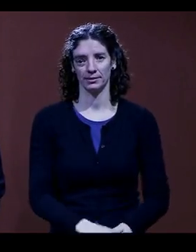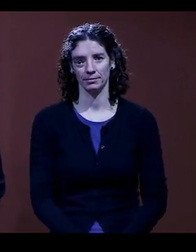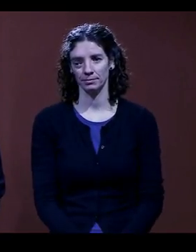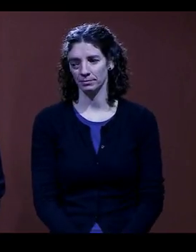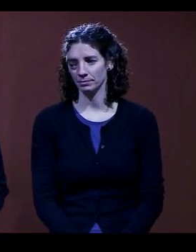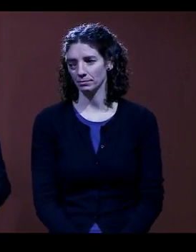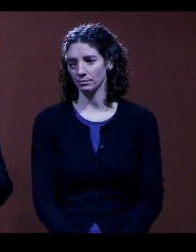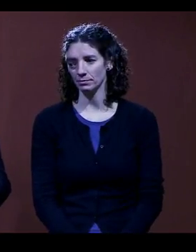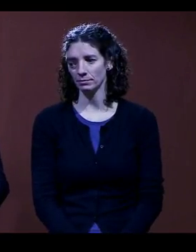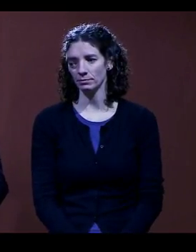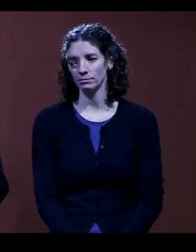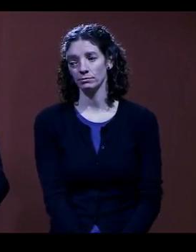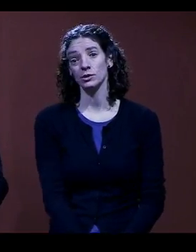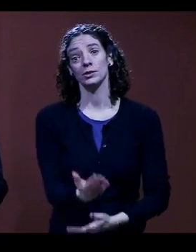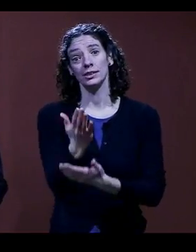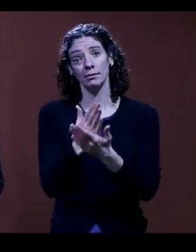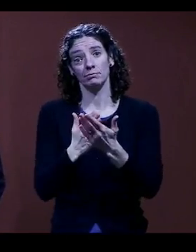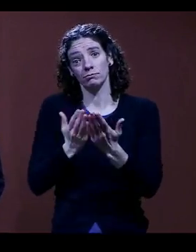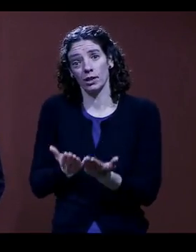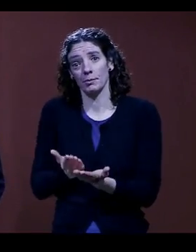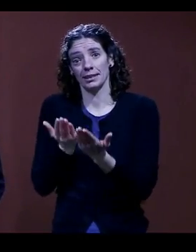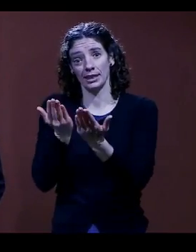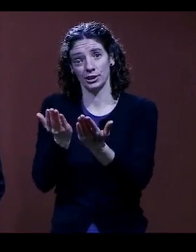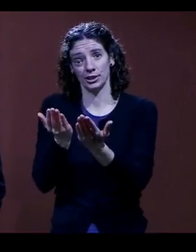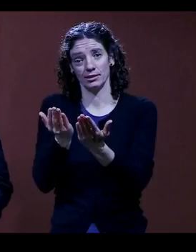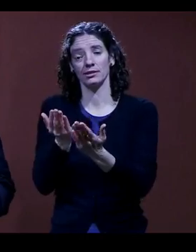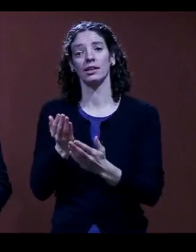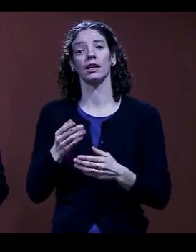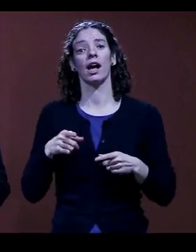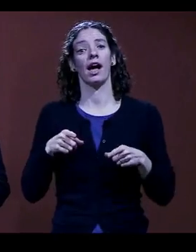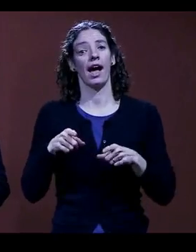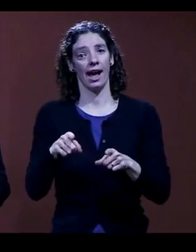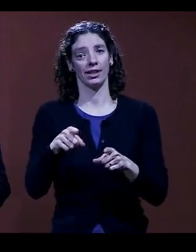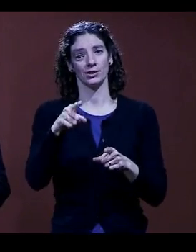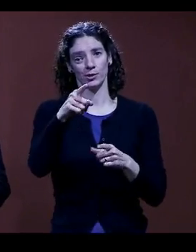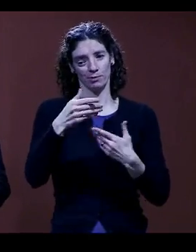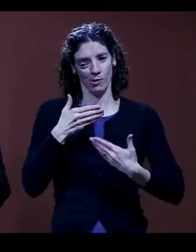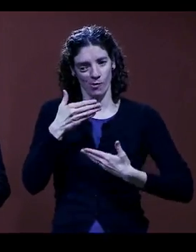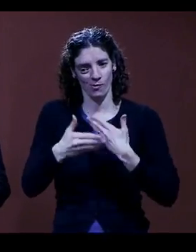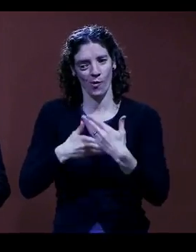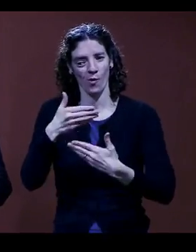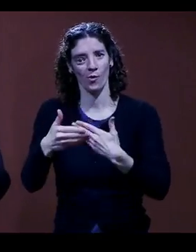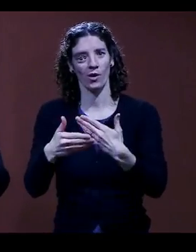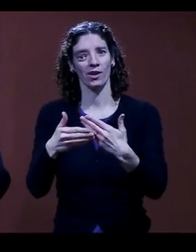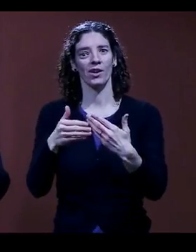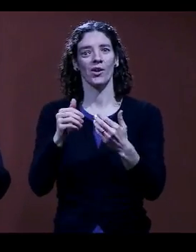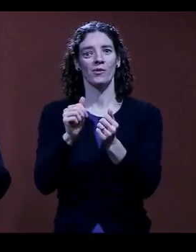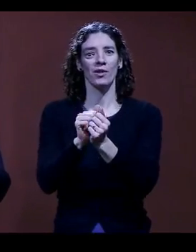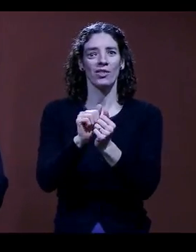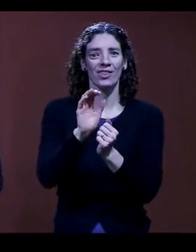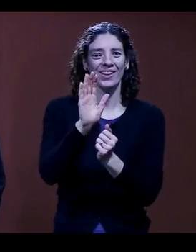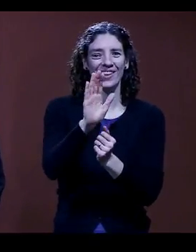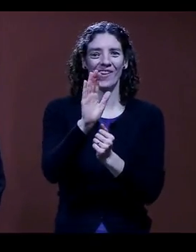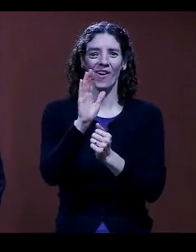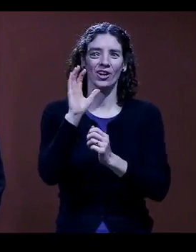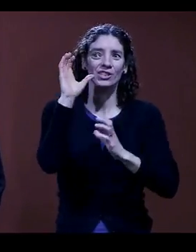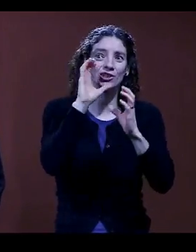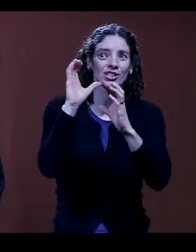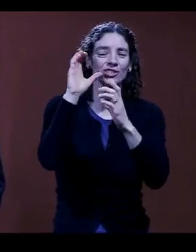So some recommendations that we have as you move forward in your conquest to analyze post-school outcome data